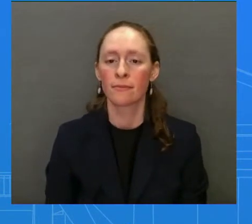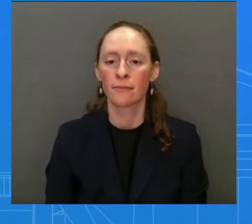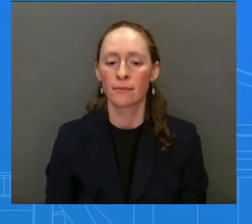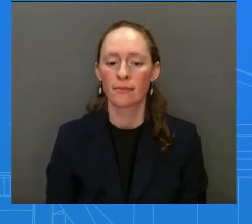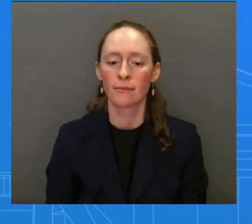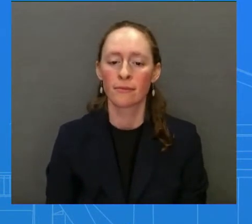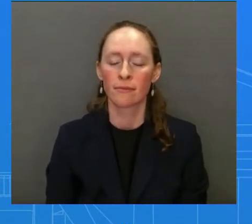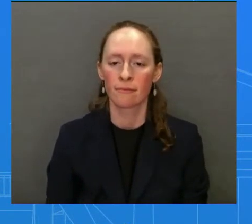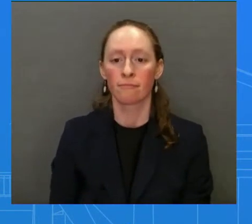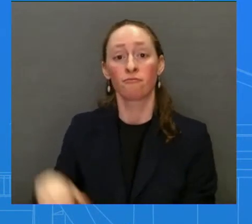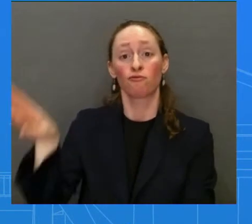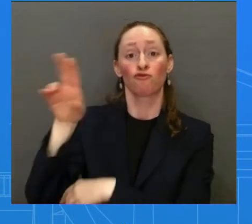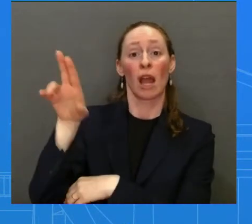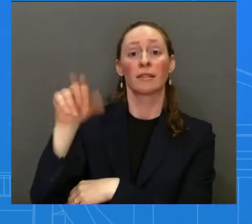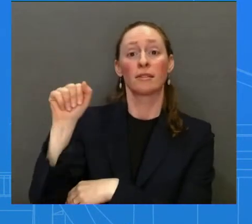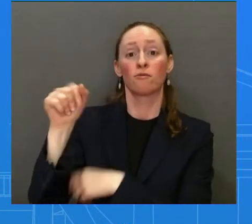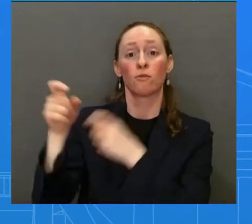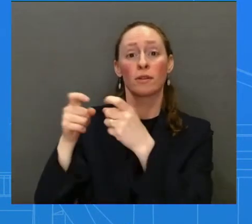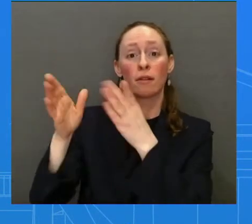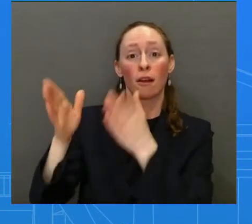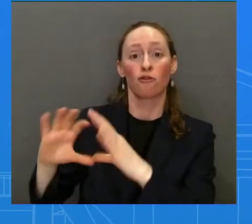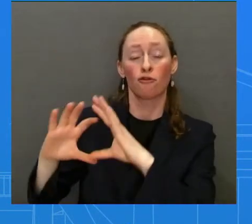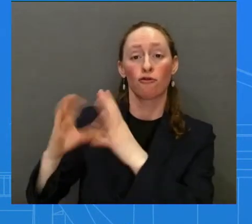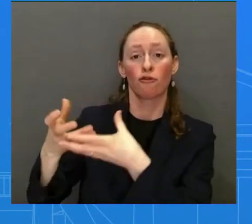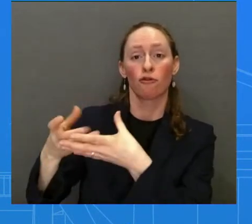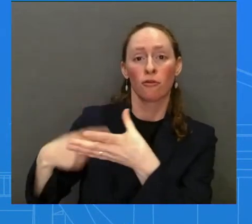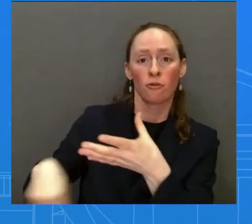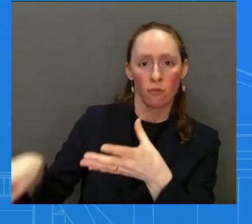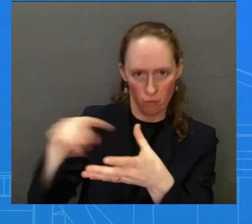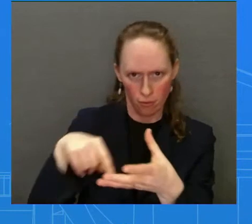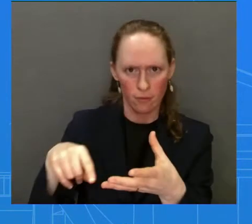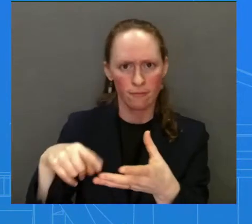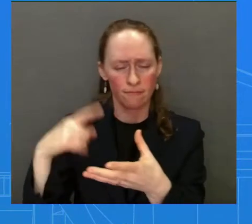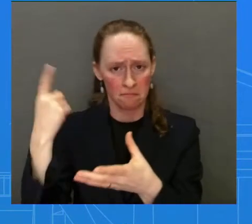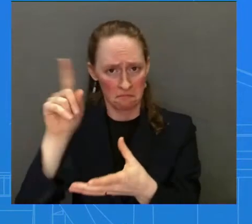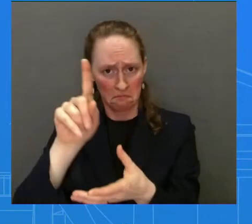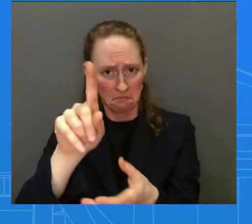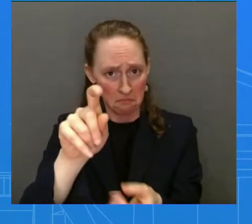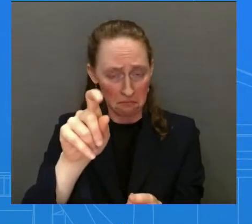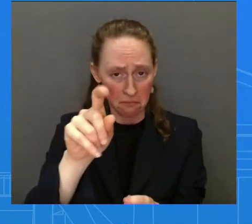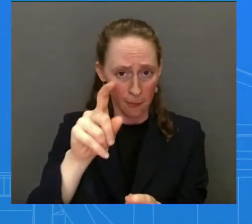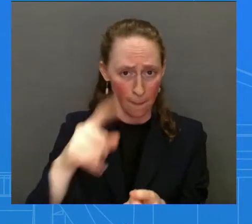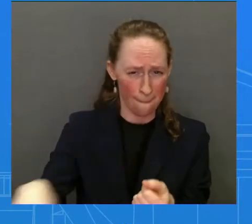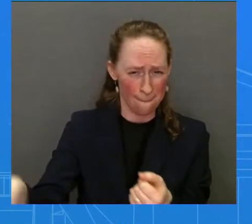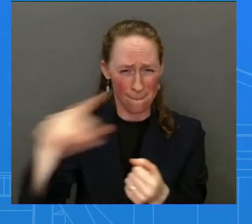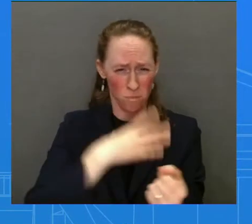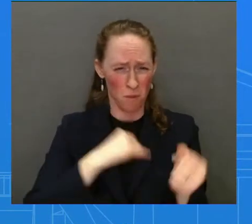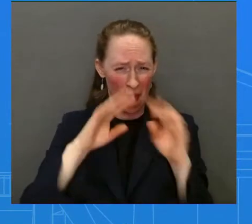lending facilities for banks to help get First Republic Bank, which is one of the ones that's been of concern,